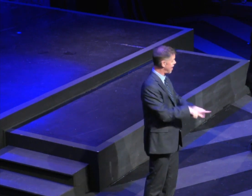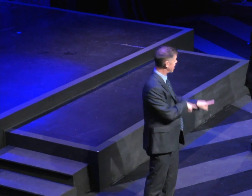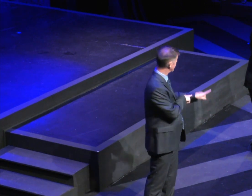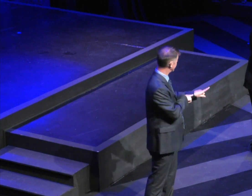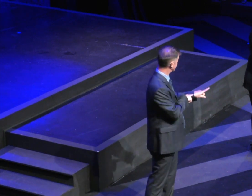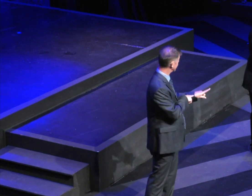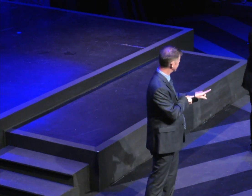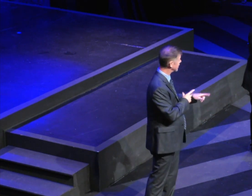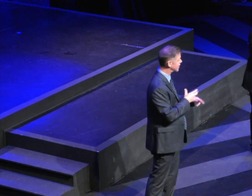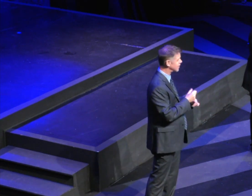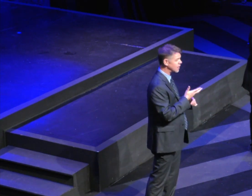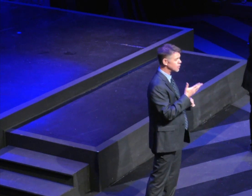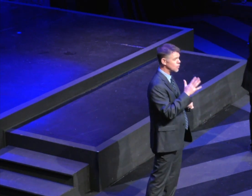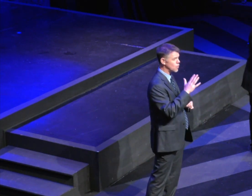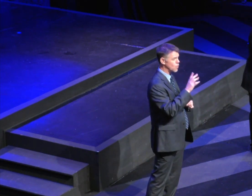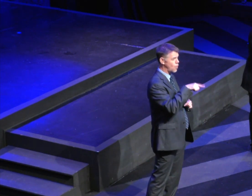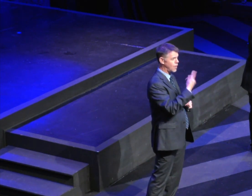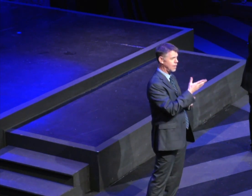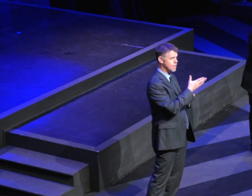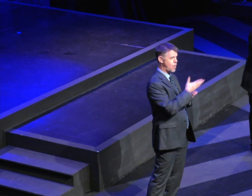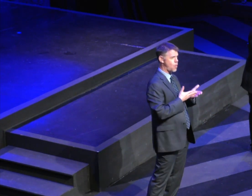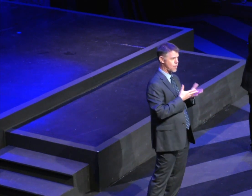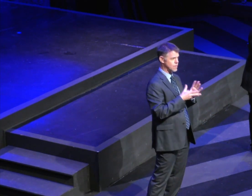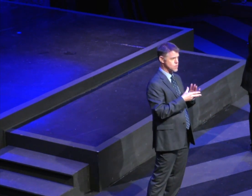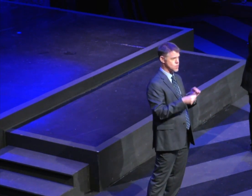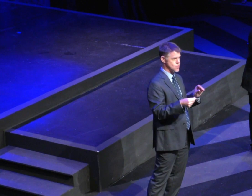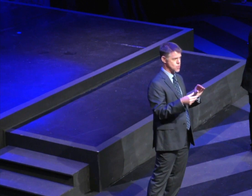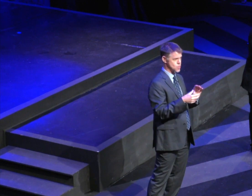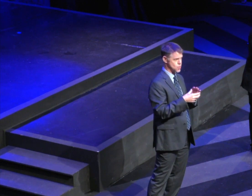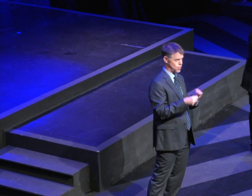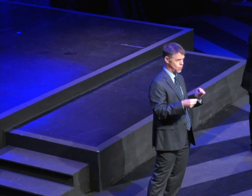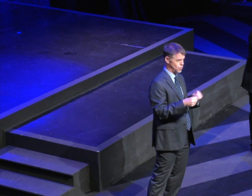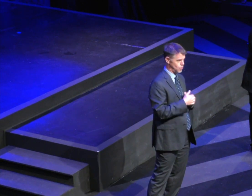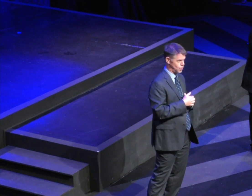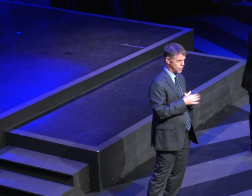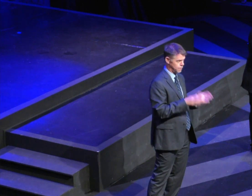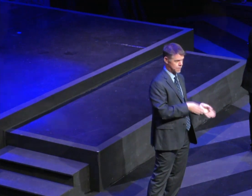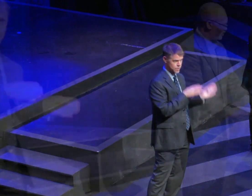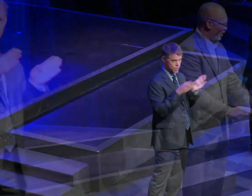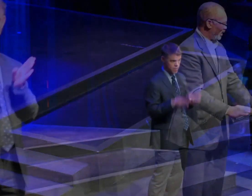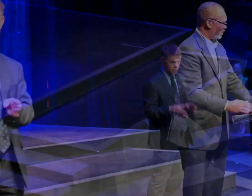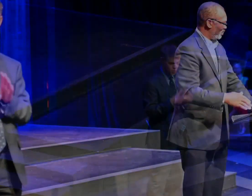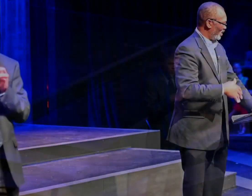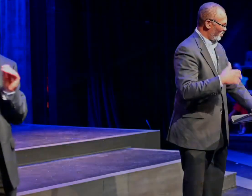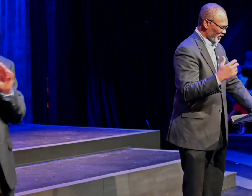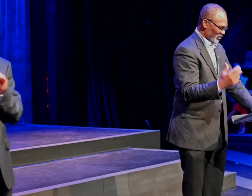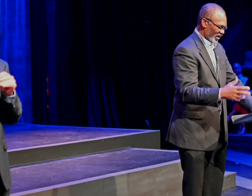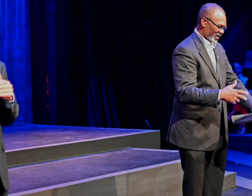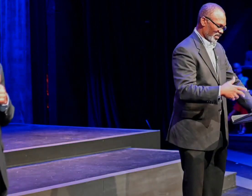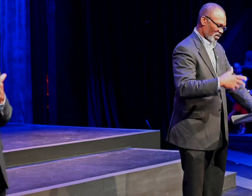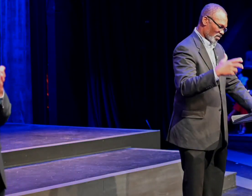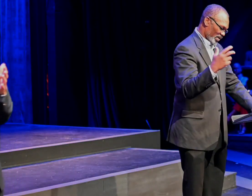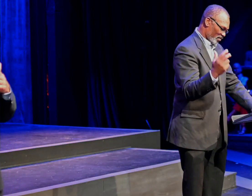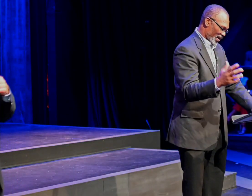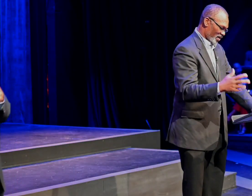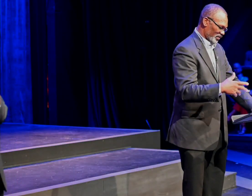it. I started walking trying to get my blood pressure right my heart rate right all these